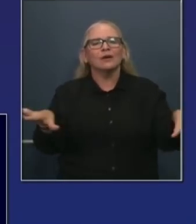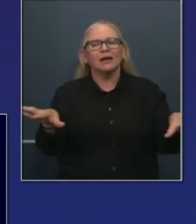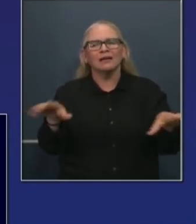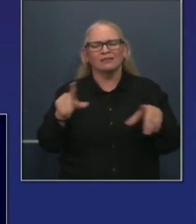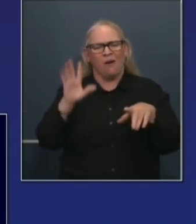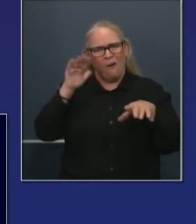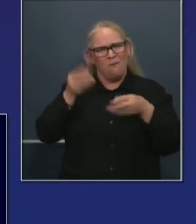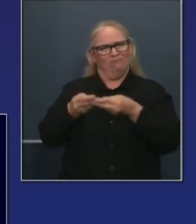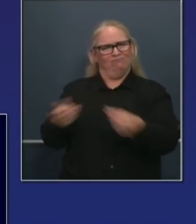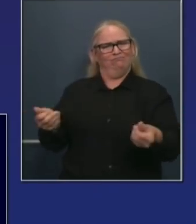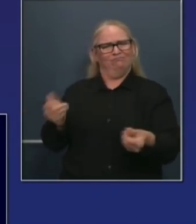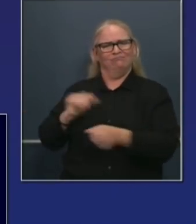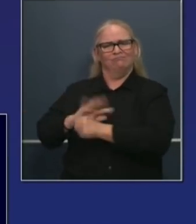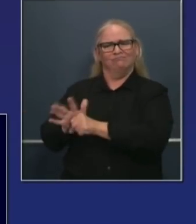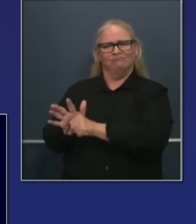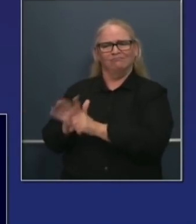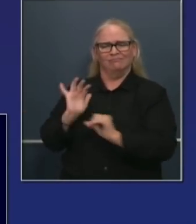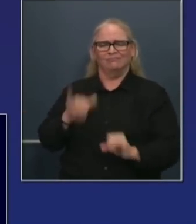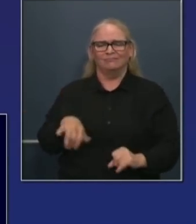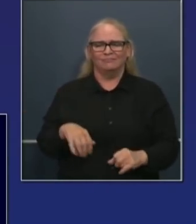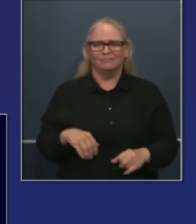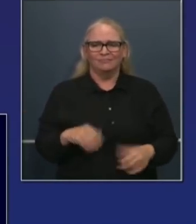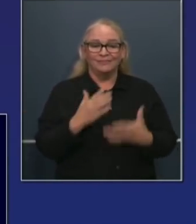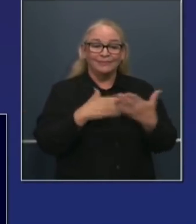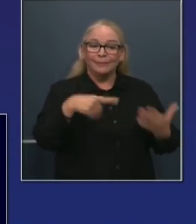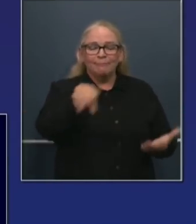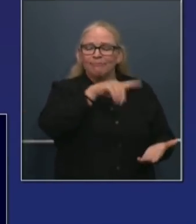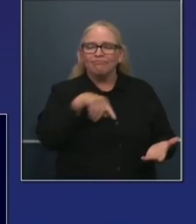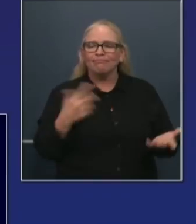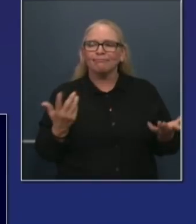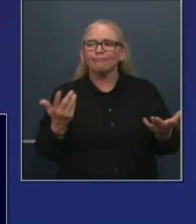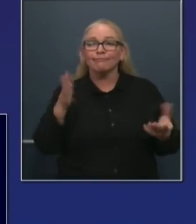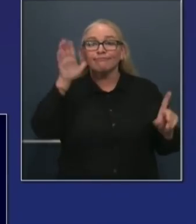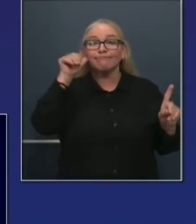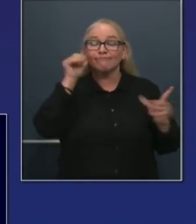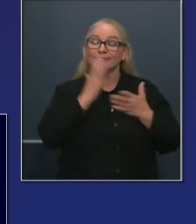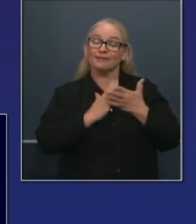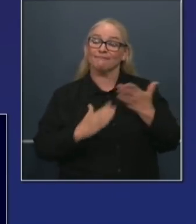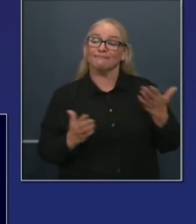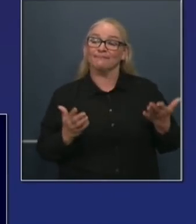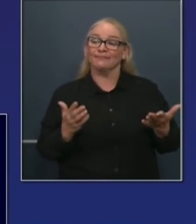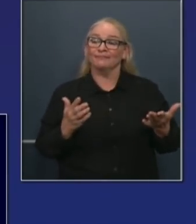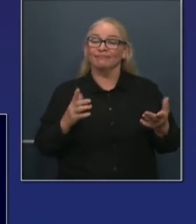AND WE ARE TRYING TO DEAL WITH THE TIME MANNER IN PLACE WE HAVE WITH DISTINGUISHING THE